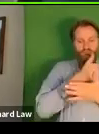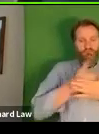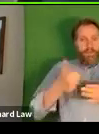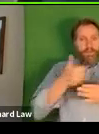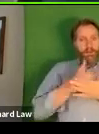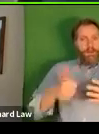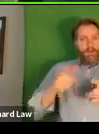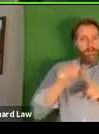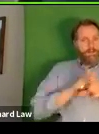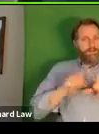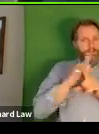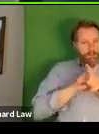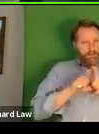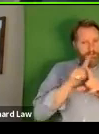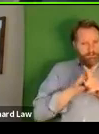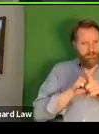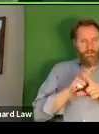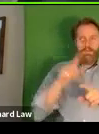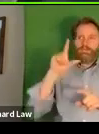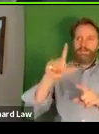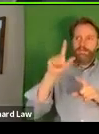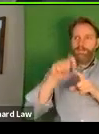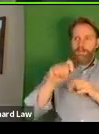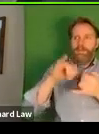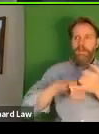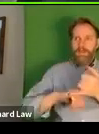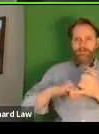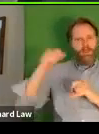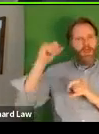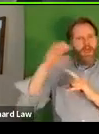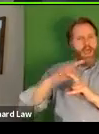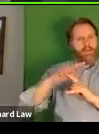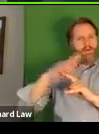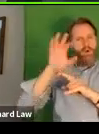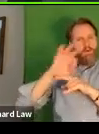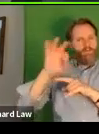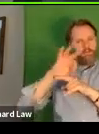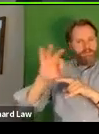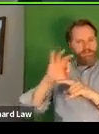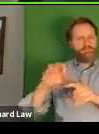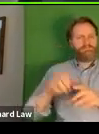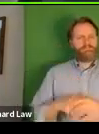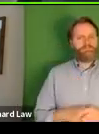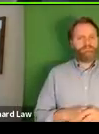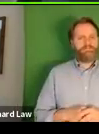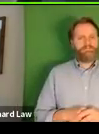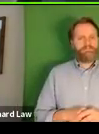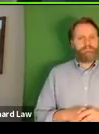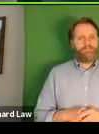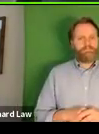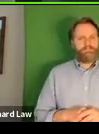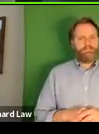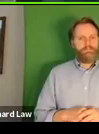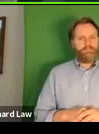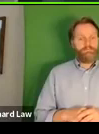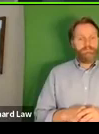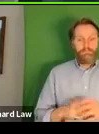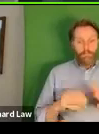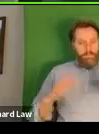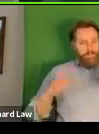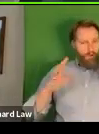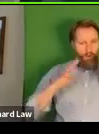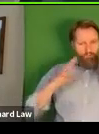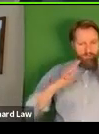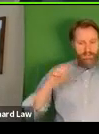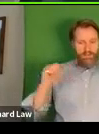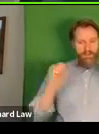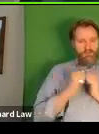headquarters we as I said earlier we've we've agreed a risk assessment and